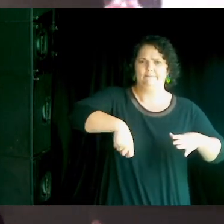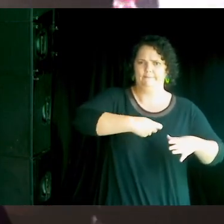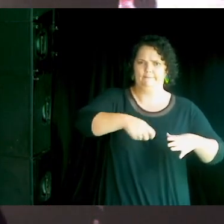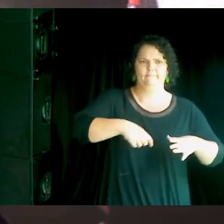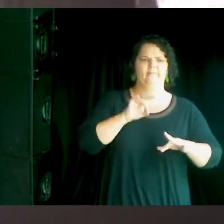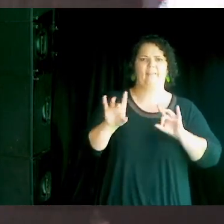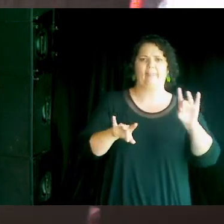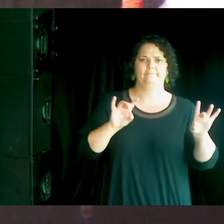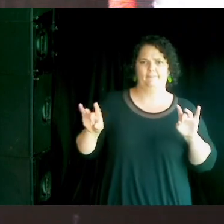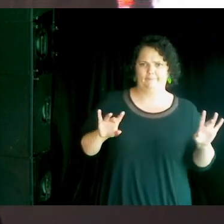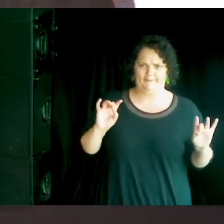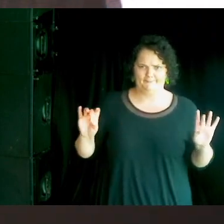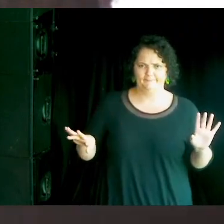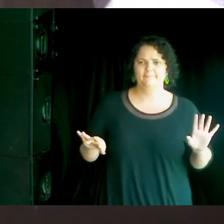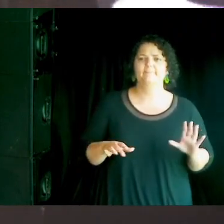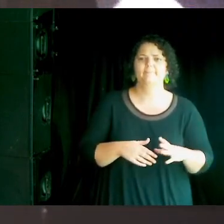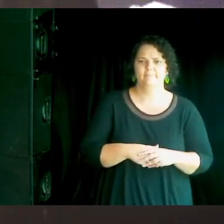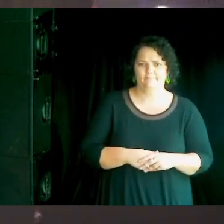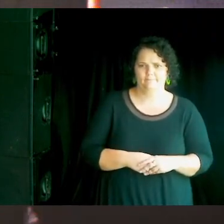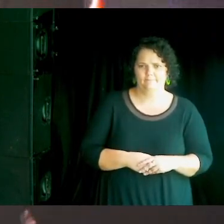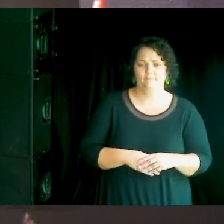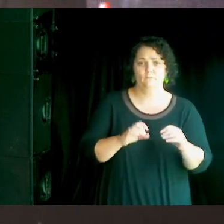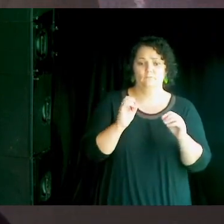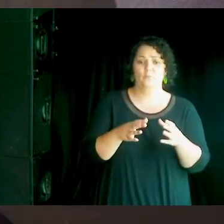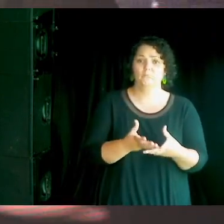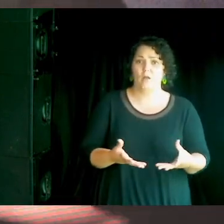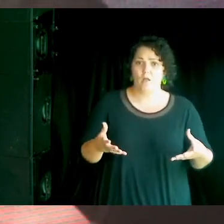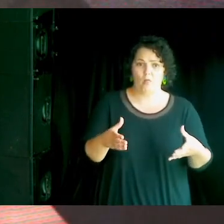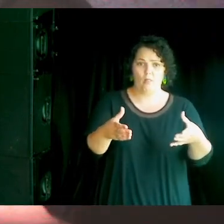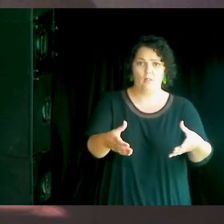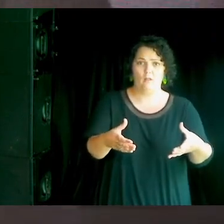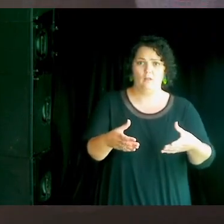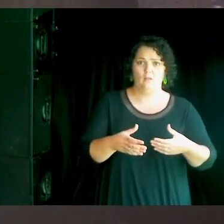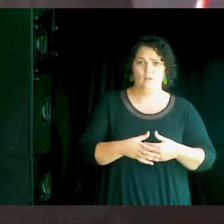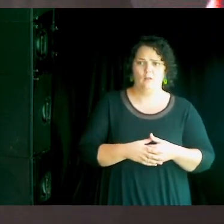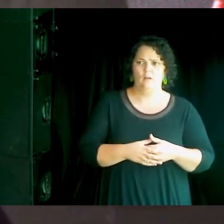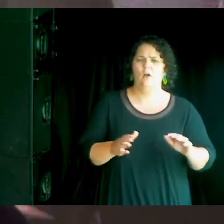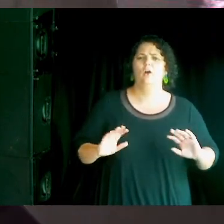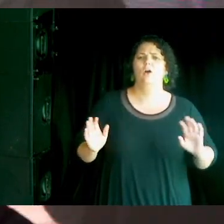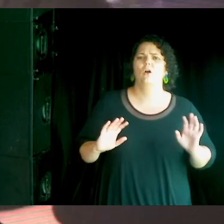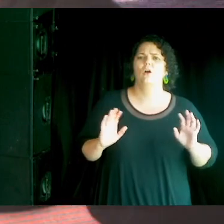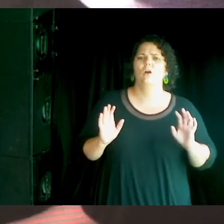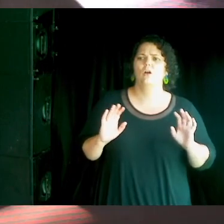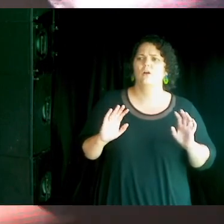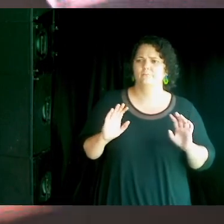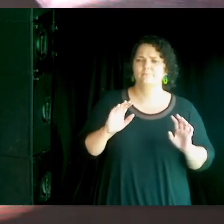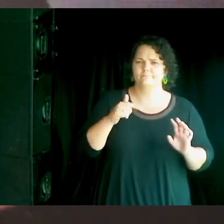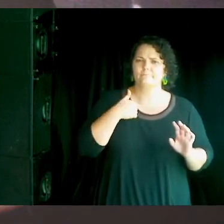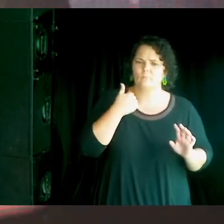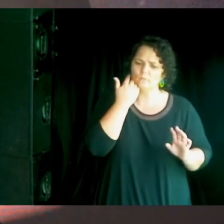for myself in the bowl just like that before you serve them I no no no I test it but for me when